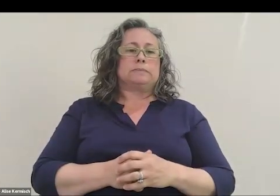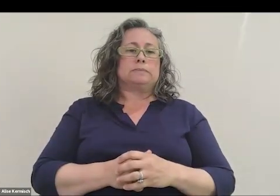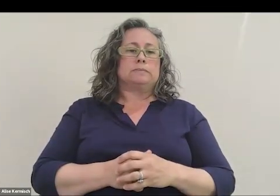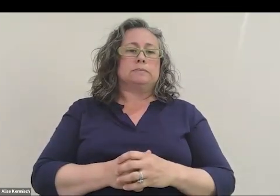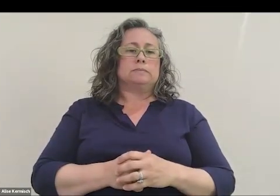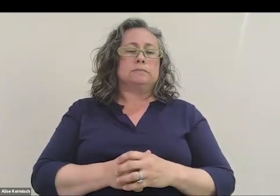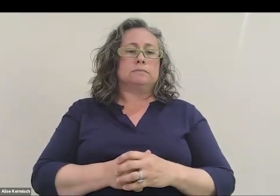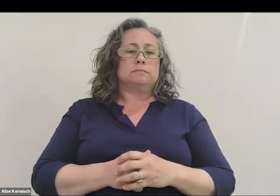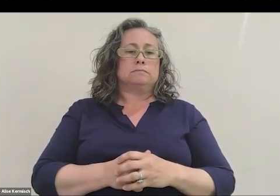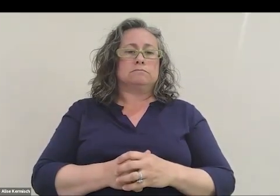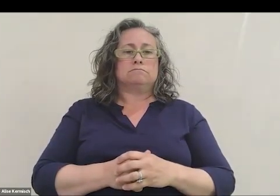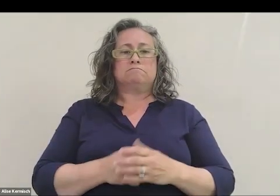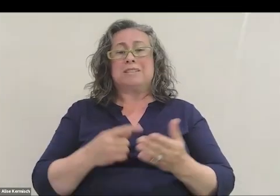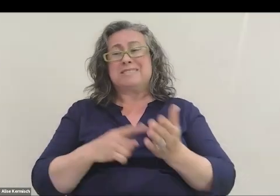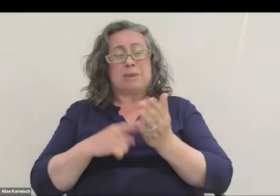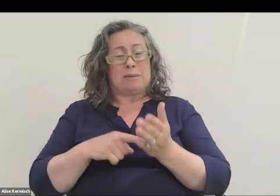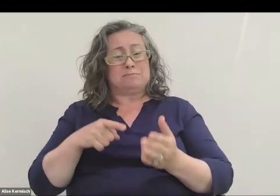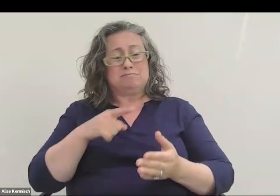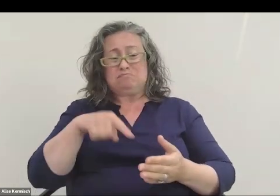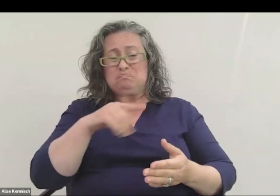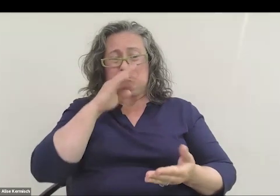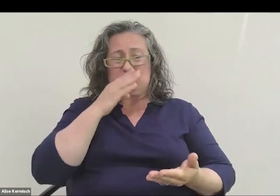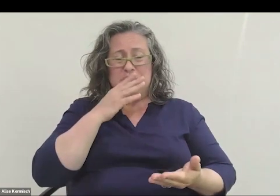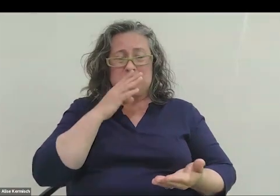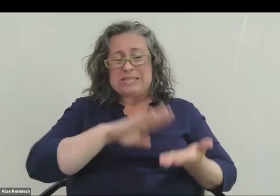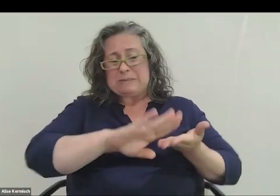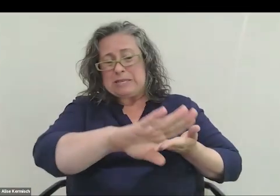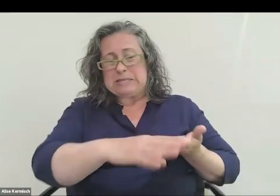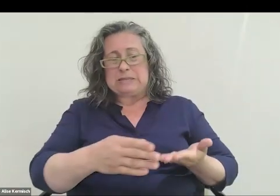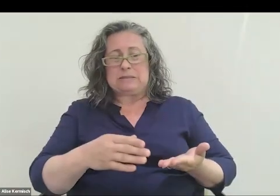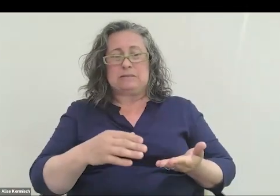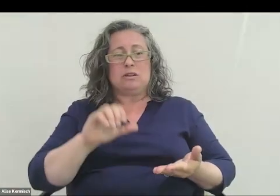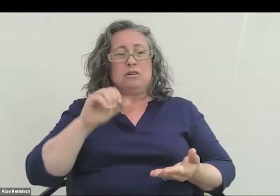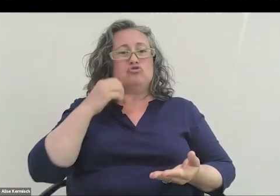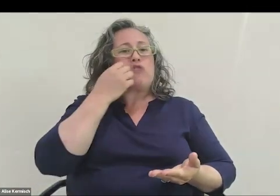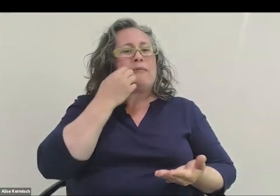They can be dismissed. I think about shameful sinners where disabled people are told that we should be praying